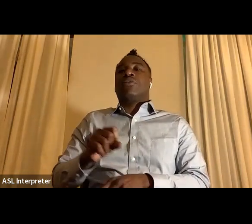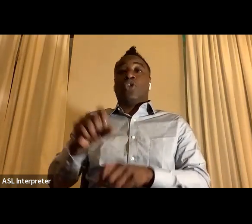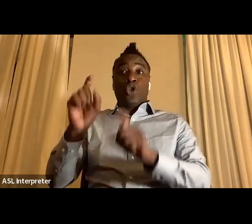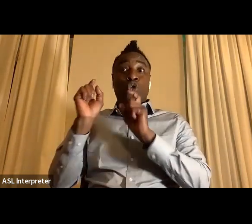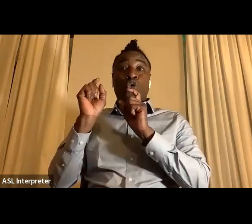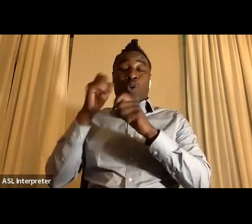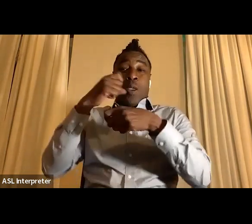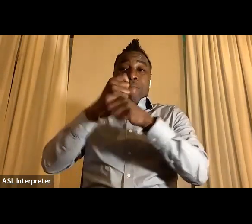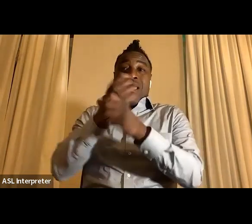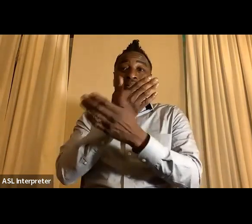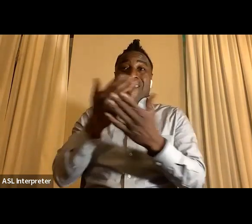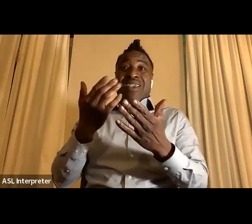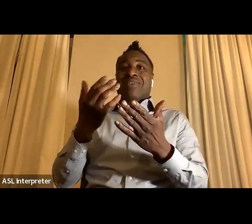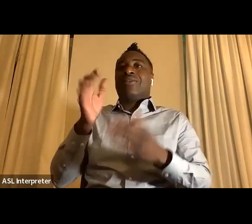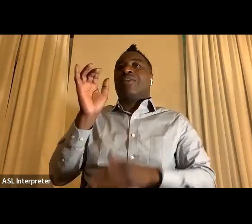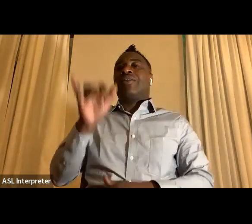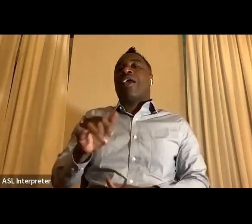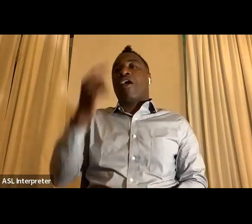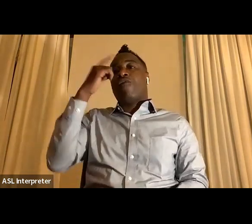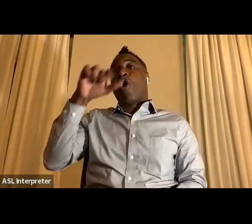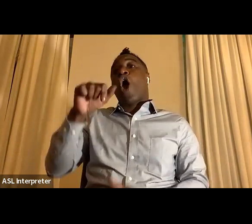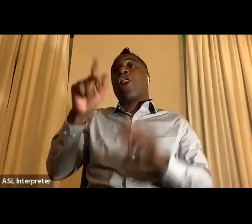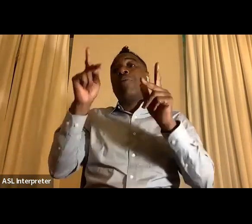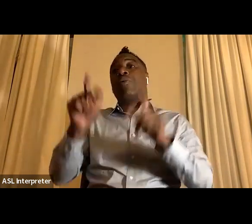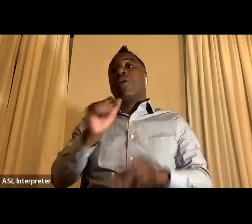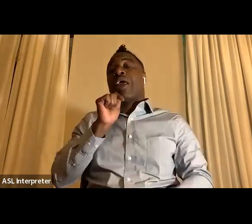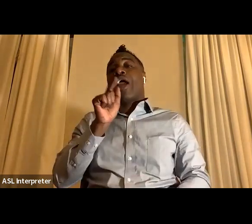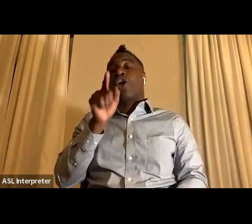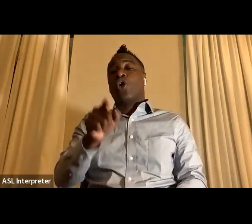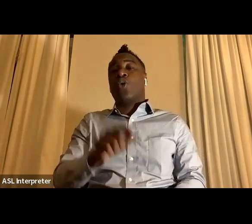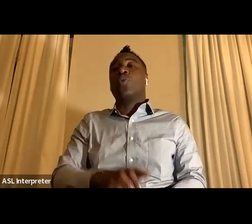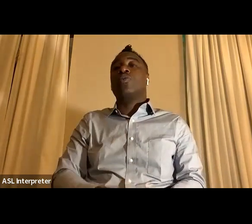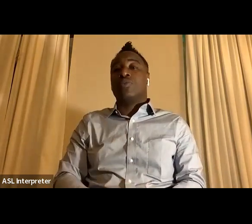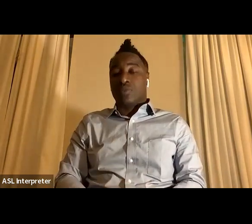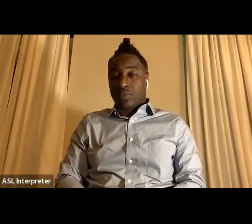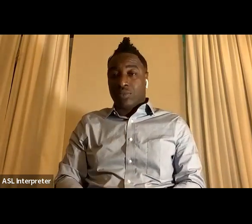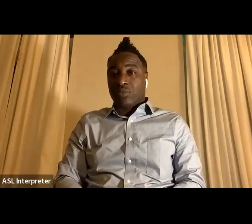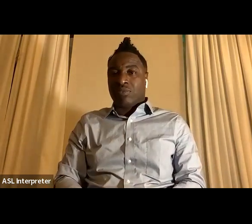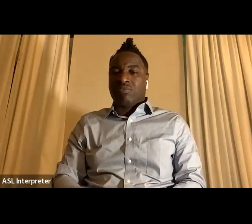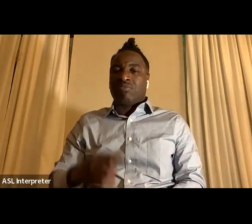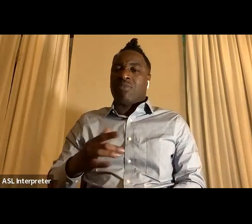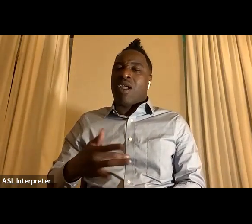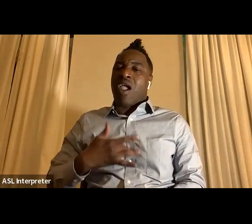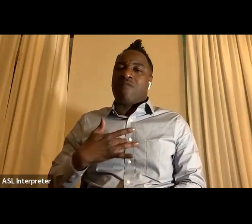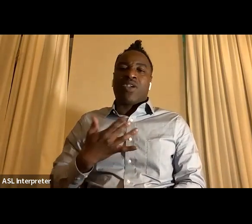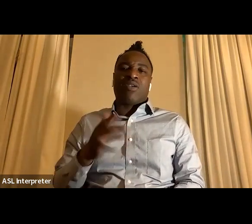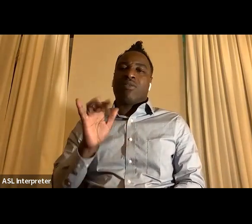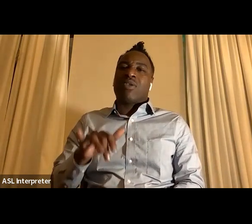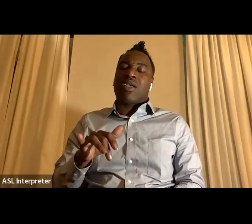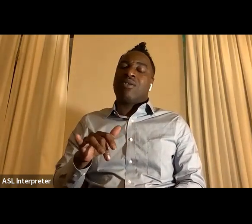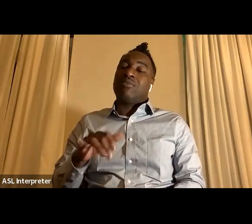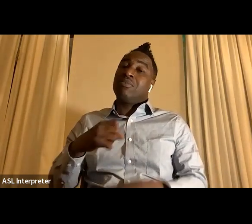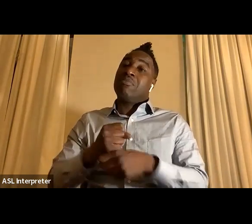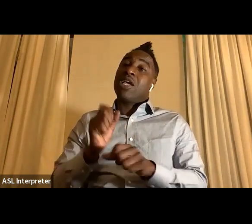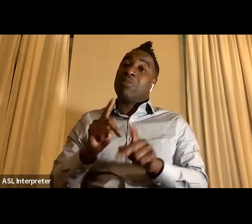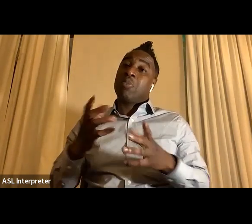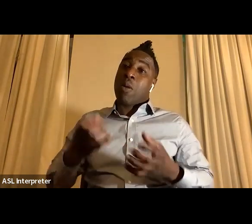you know, like keep their attention where you have it almost. And I don't know, actually, it just creates burnout. Honestly, there was draining